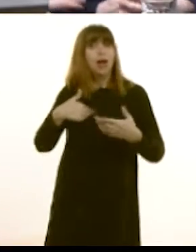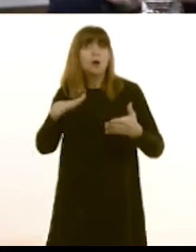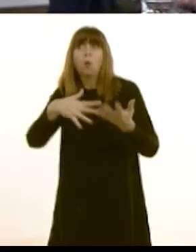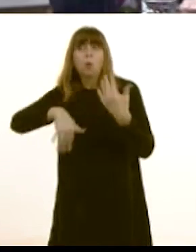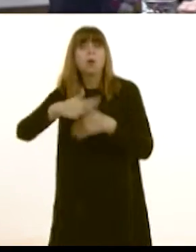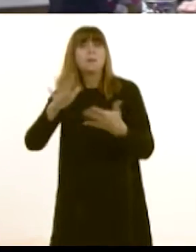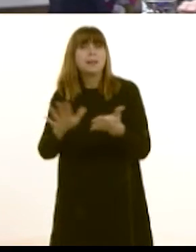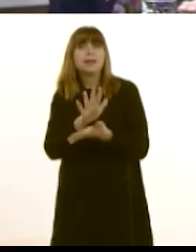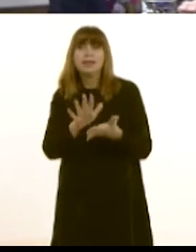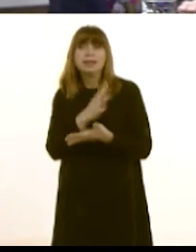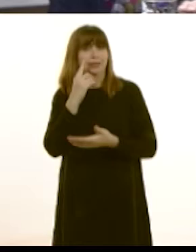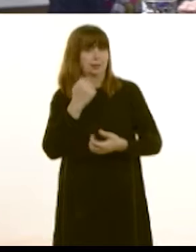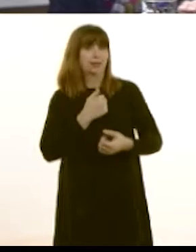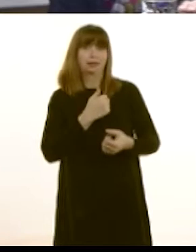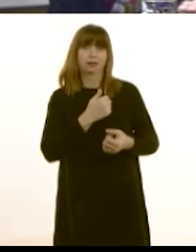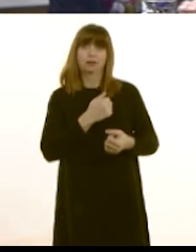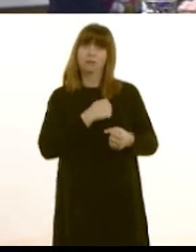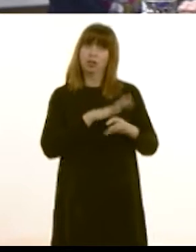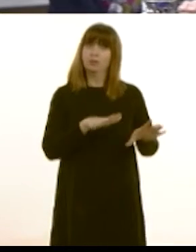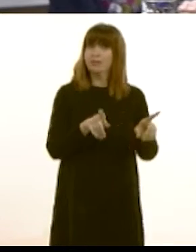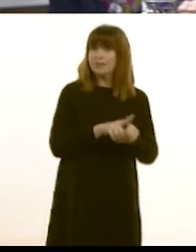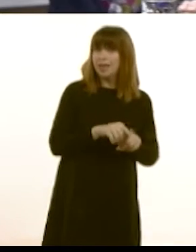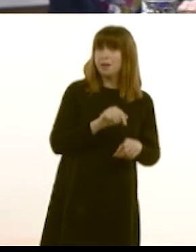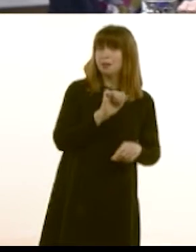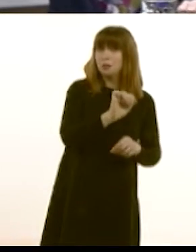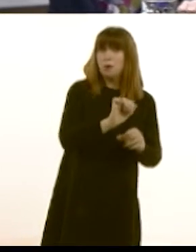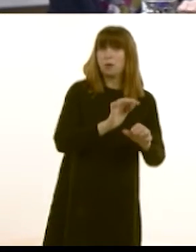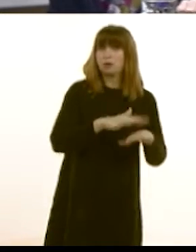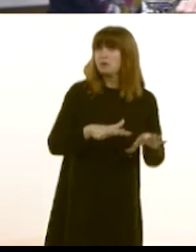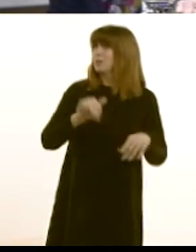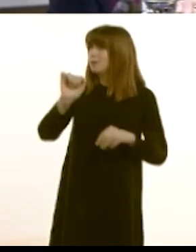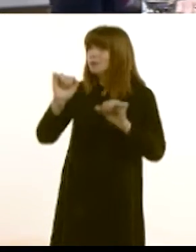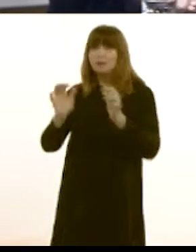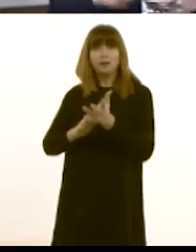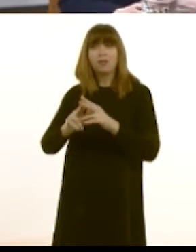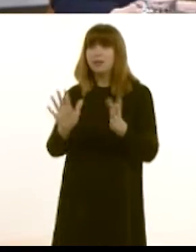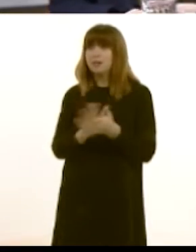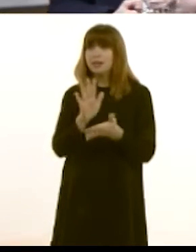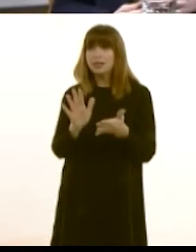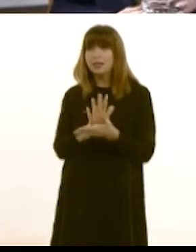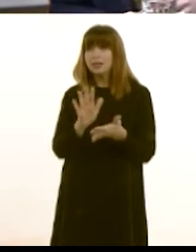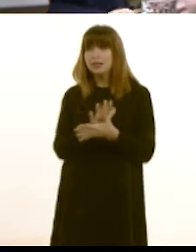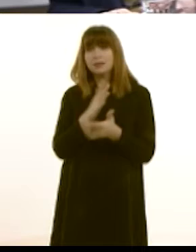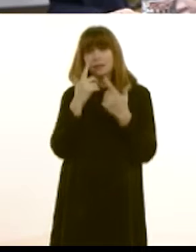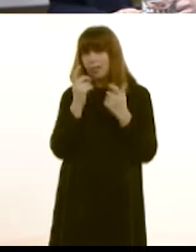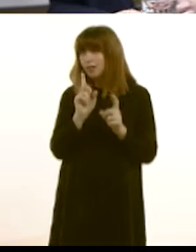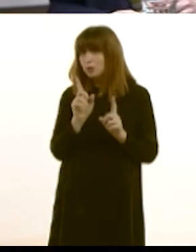children are progressing, as Iím sure she is as well, and all parents are in Wales. She should just be careful what she says, because thatís not what I said, in terms